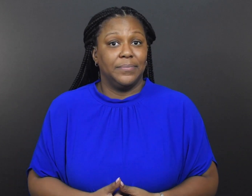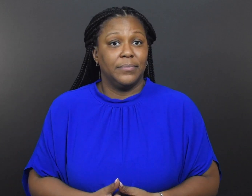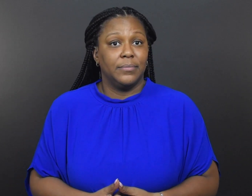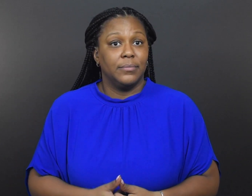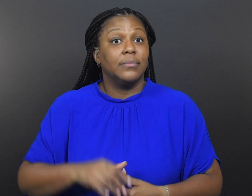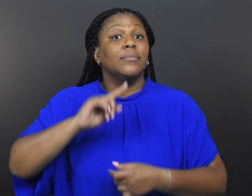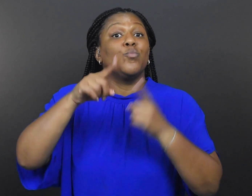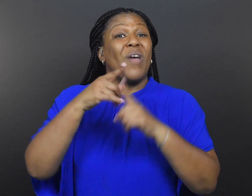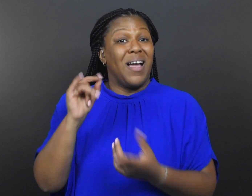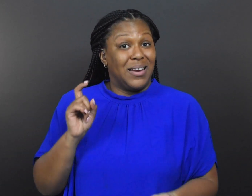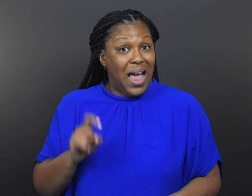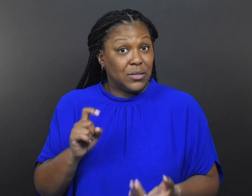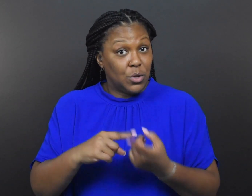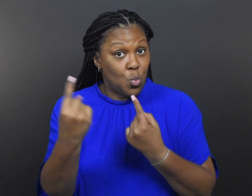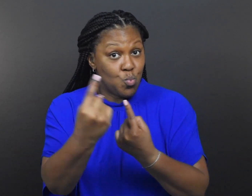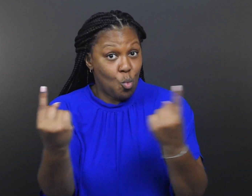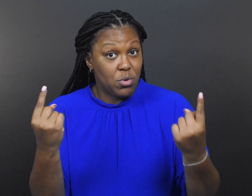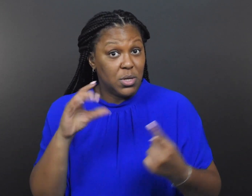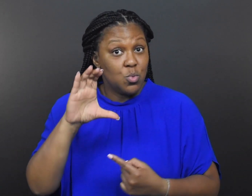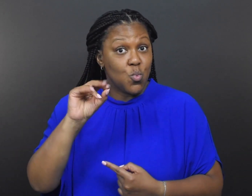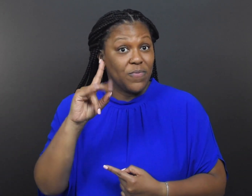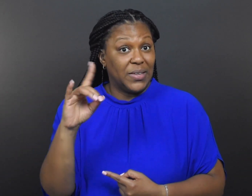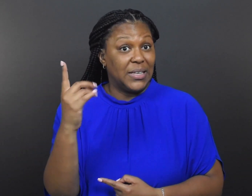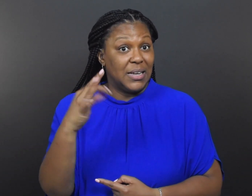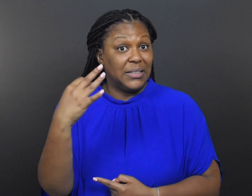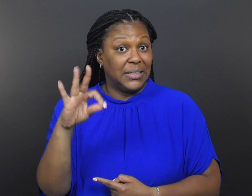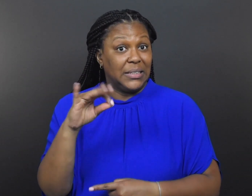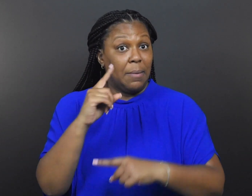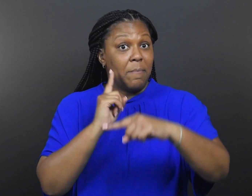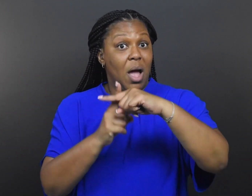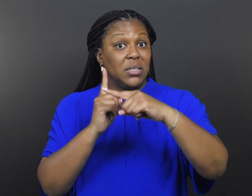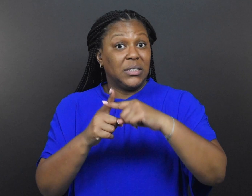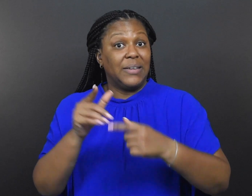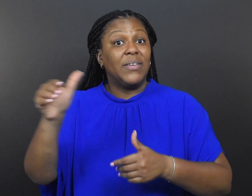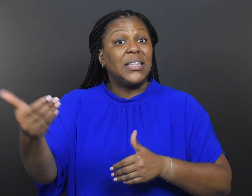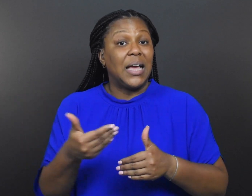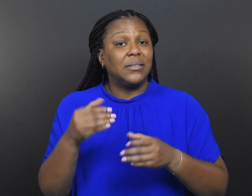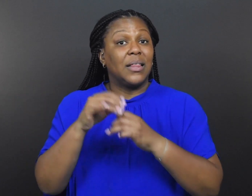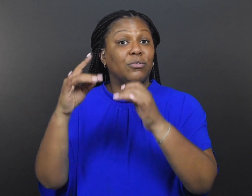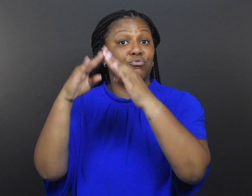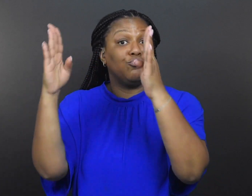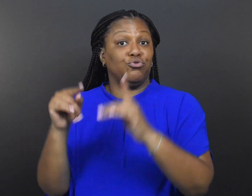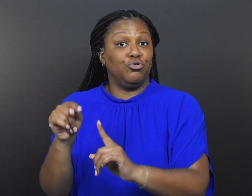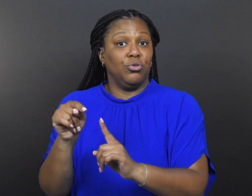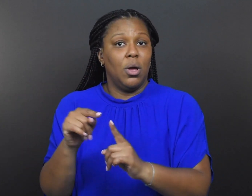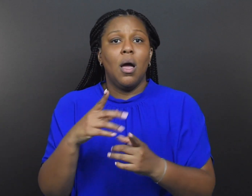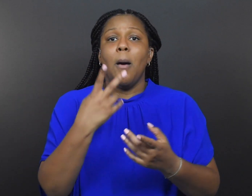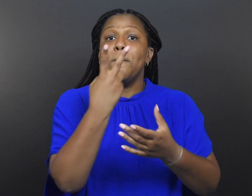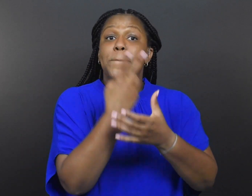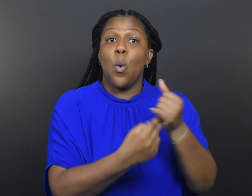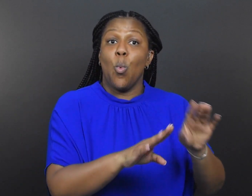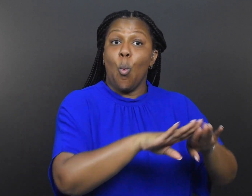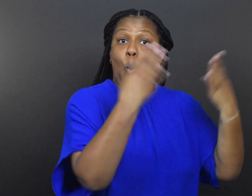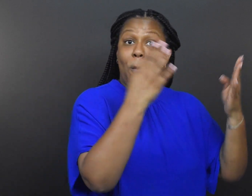When it was necessary to quarantine COVID-positive guests in the shelter, both Open Door and the